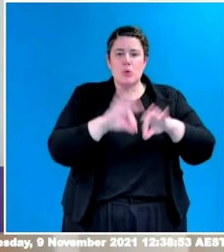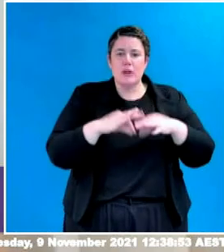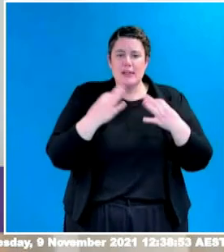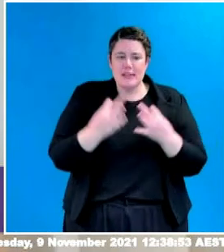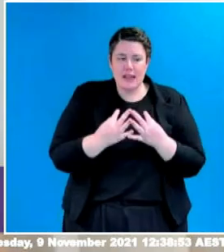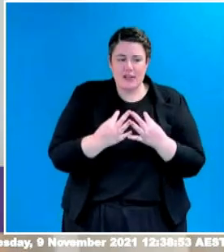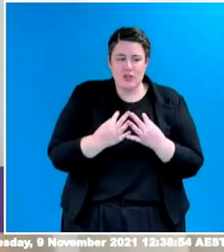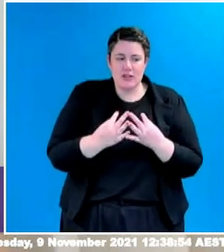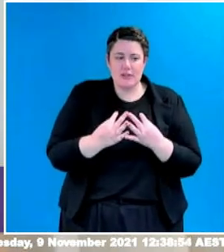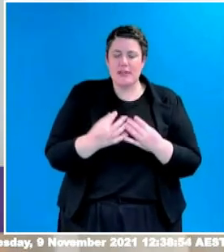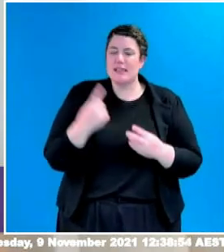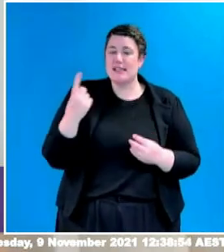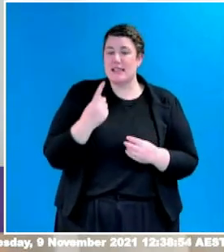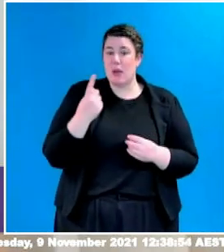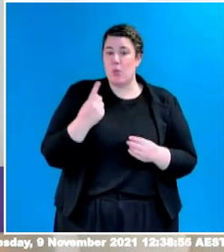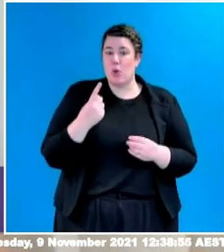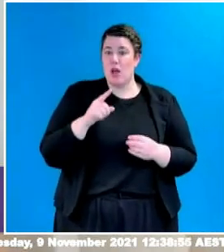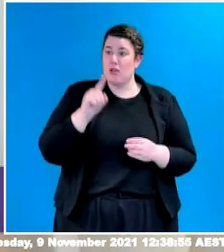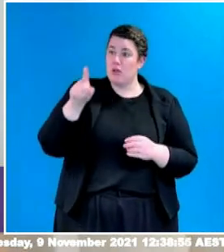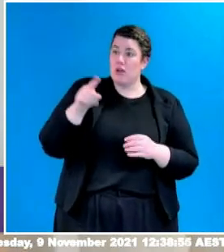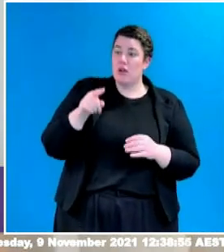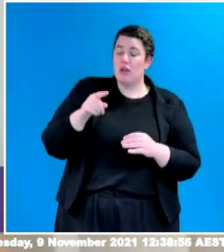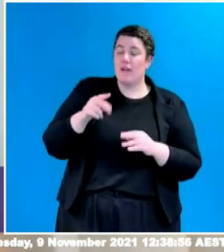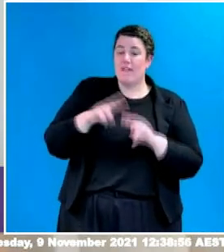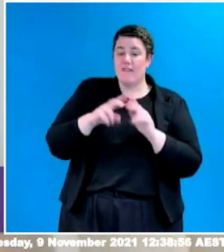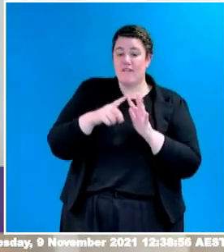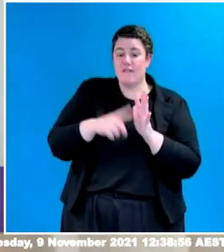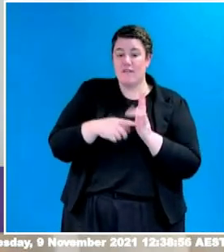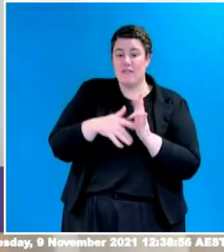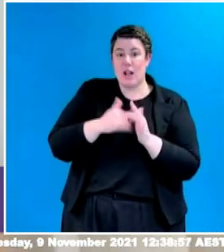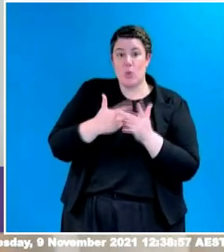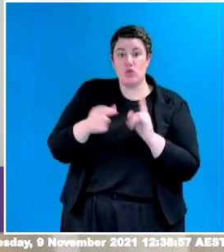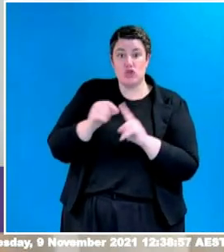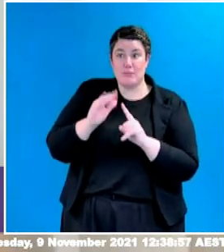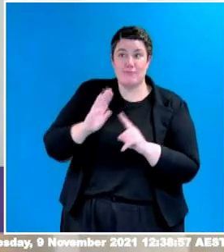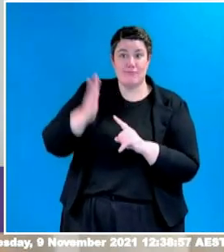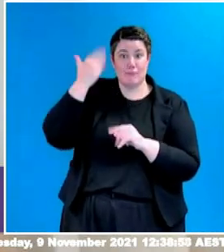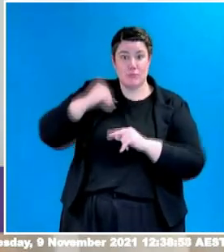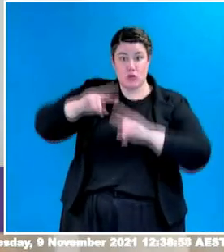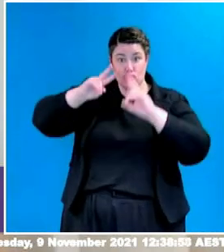Fellowship was based on disability leadership back when I was doing my